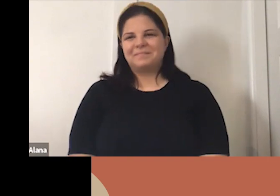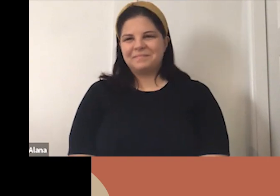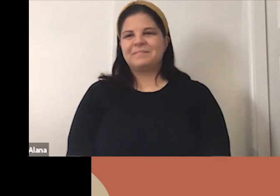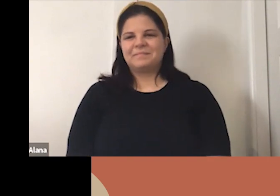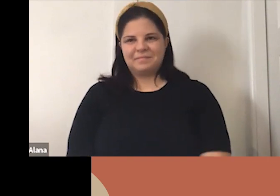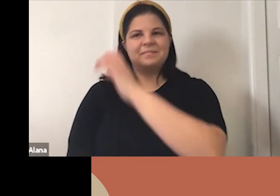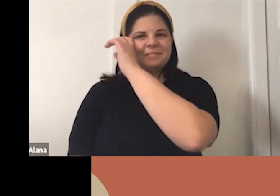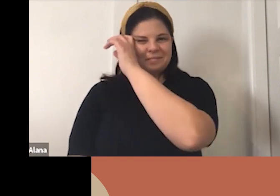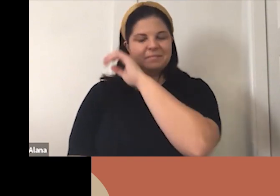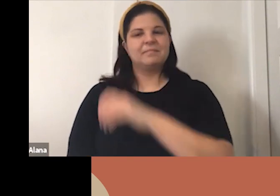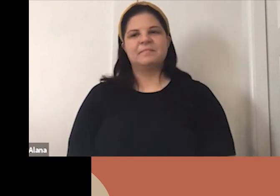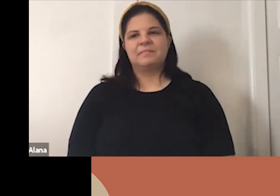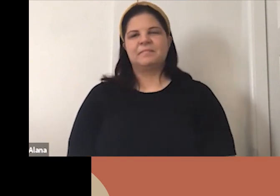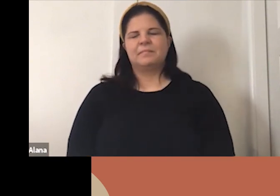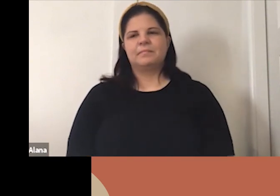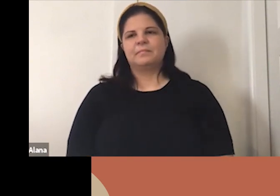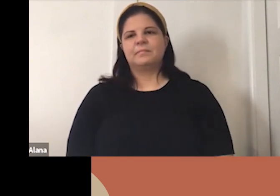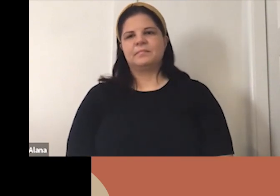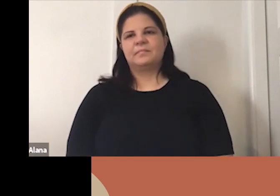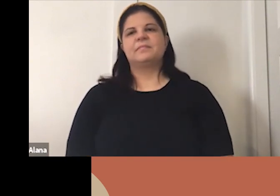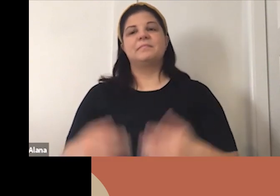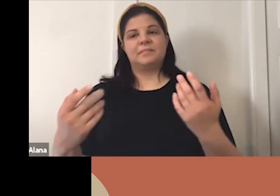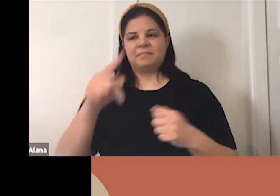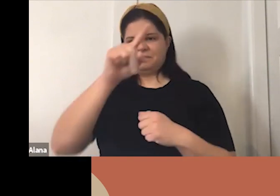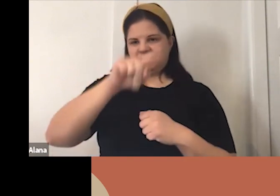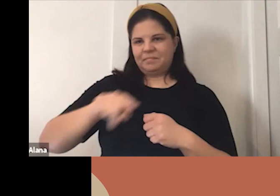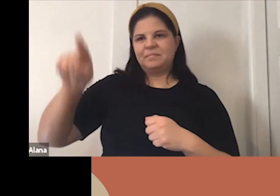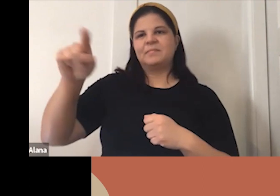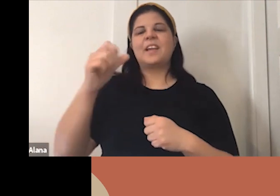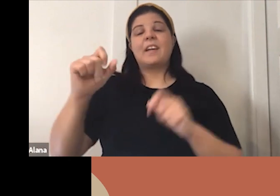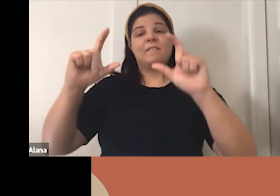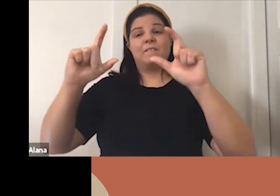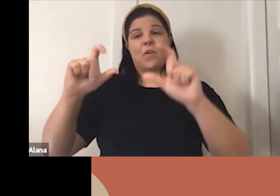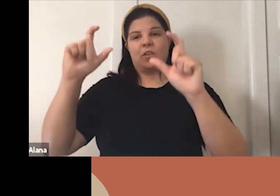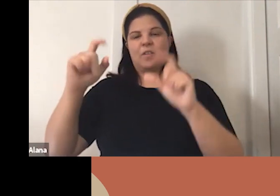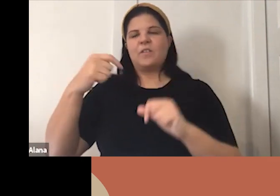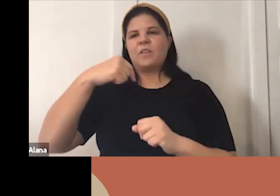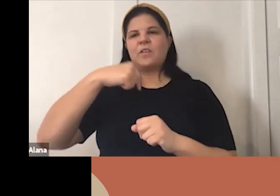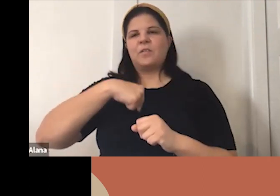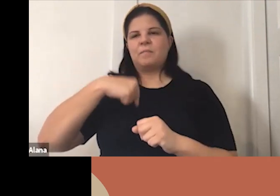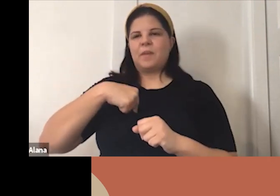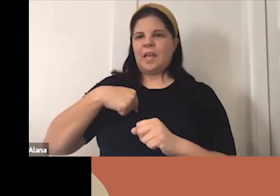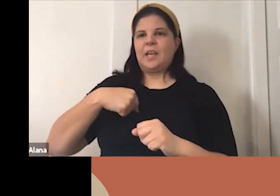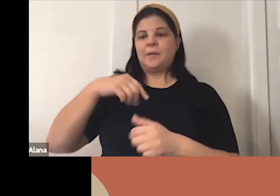That basically is an image of - showing me below the windows of a sun lit exhibition